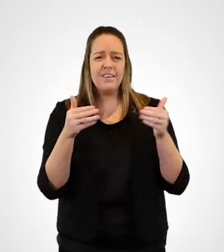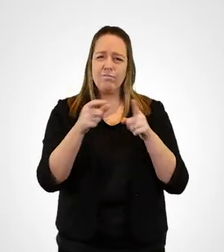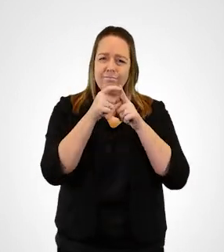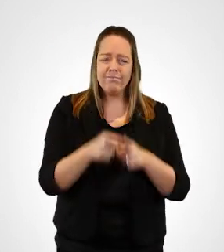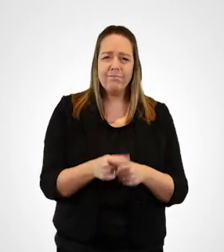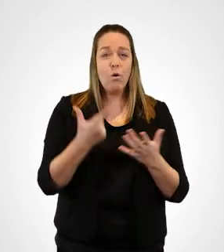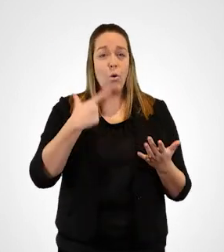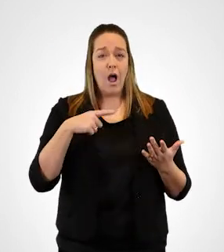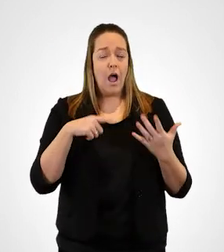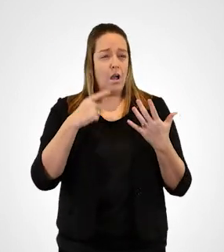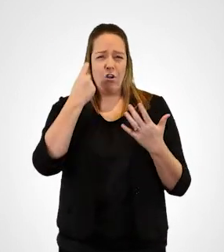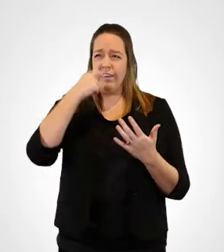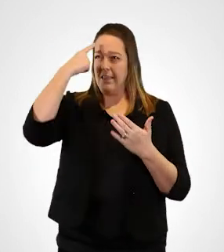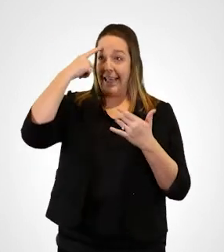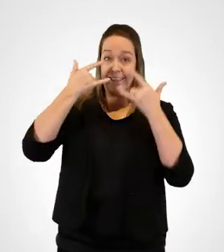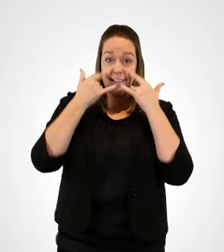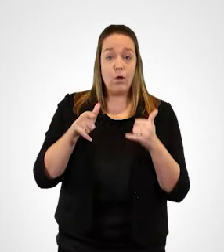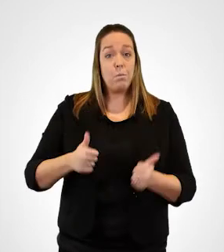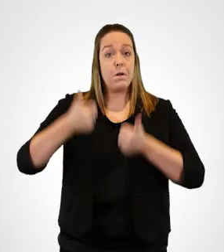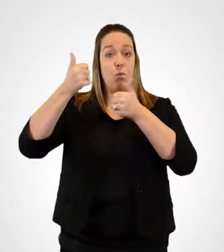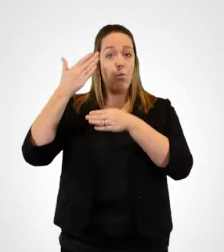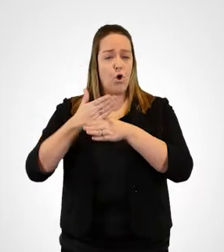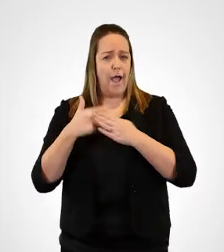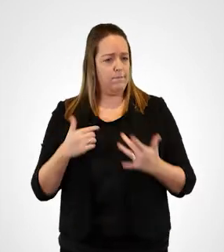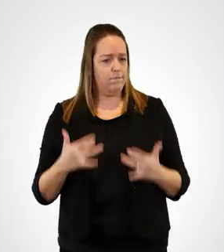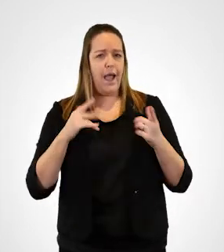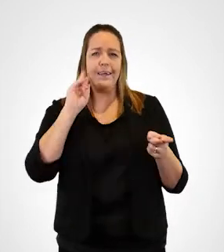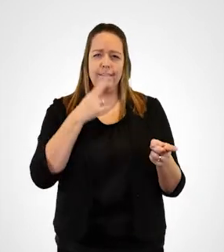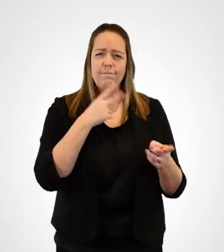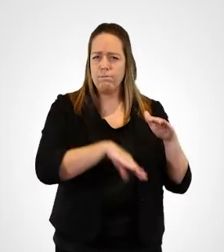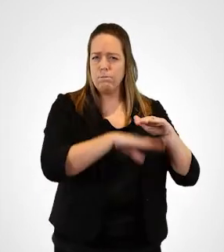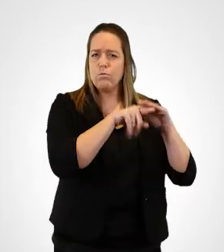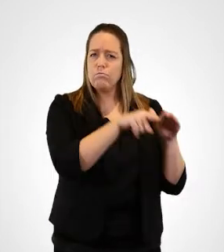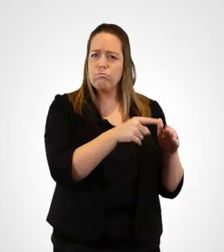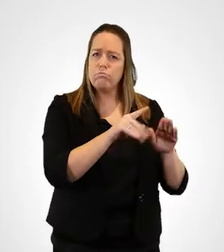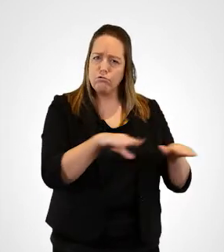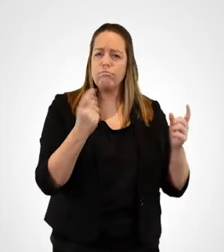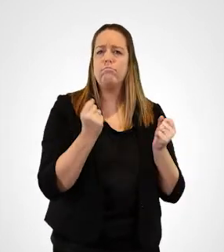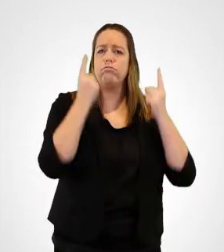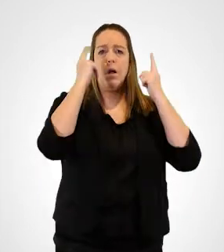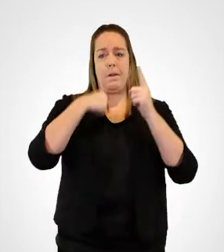because I found coming up with a test that worked where I felt deaf children really understood what we meant